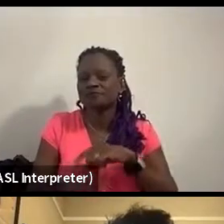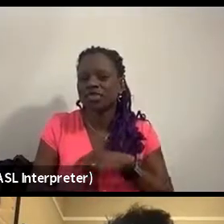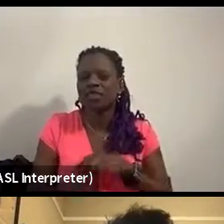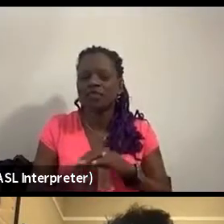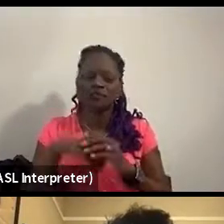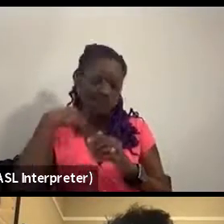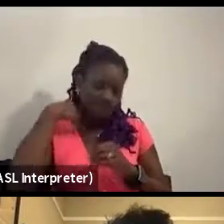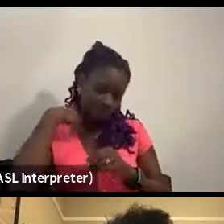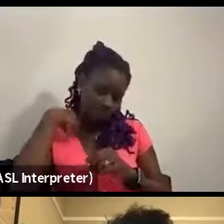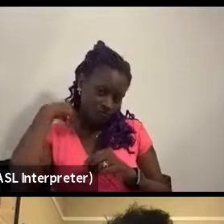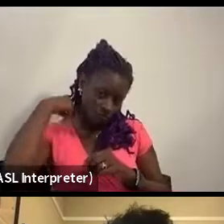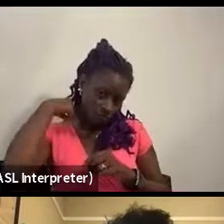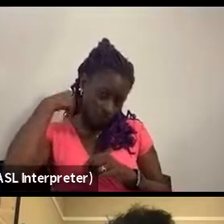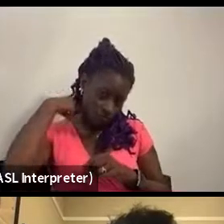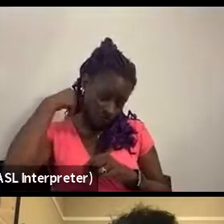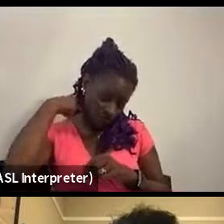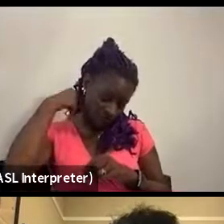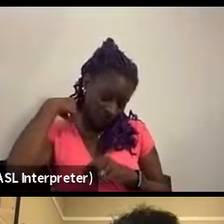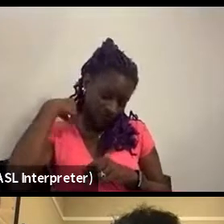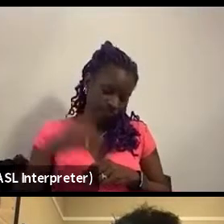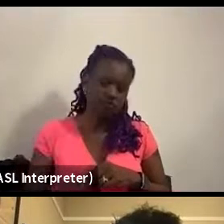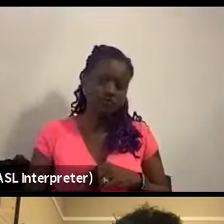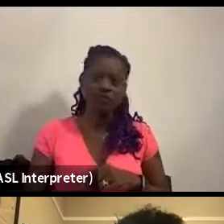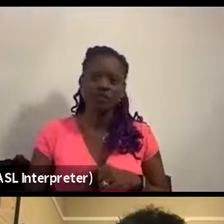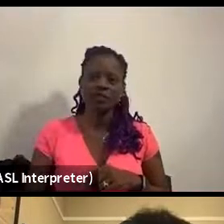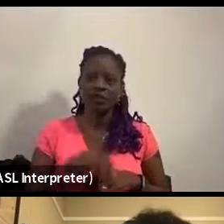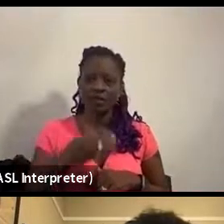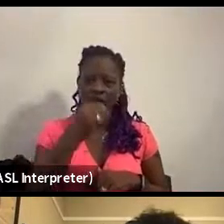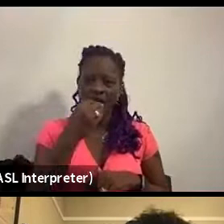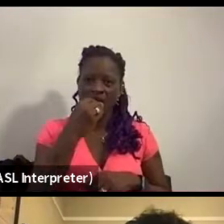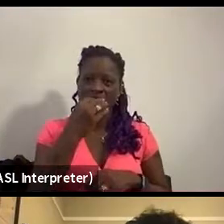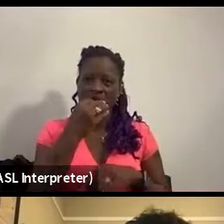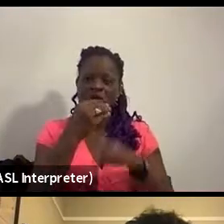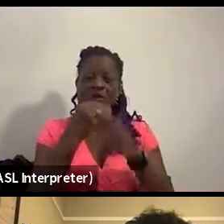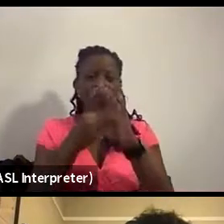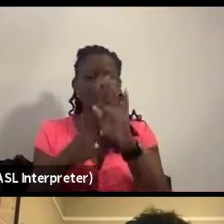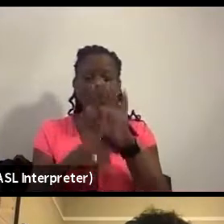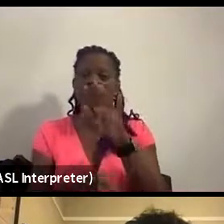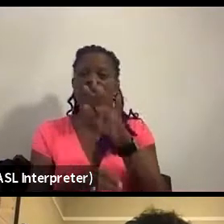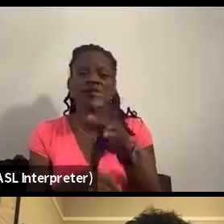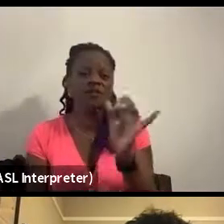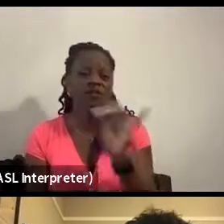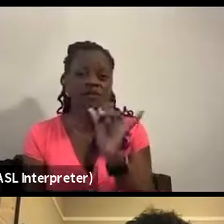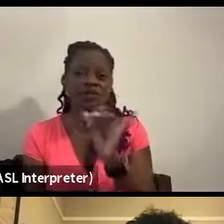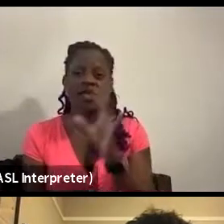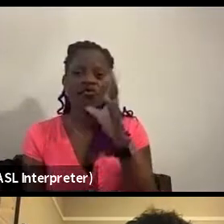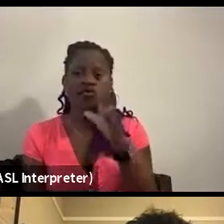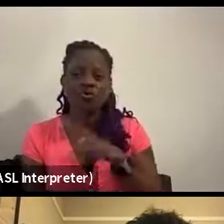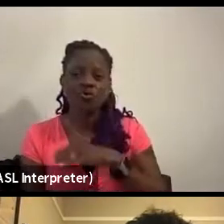As you said, you talked about covid affected her family very tragically.